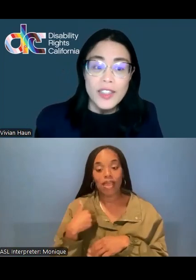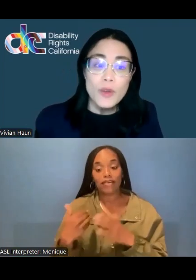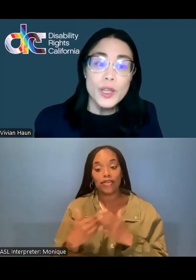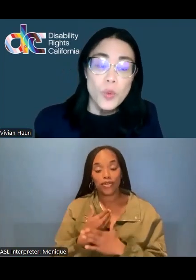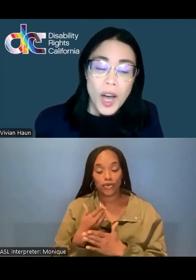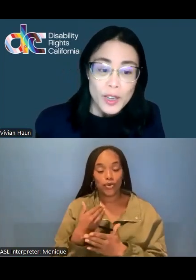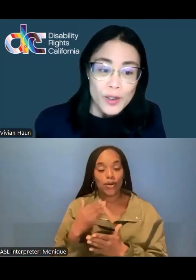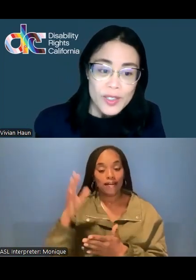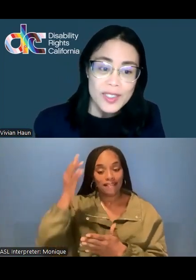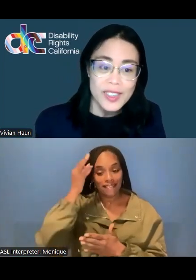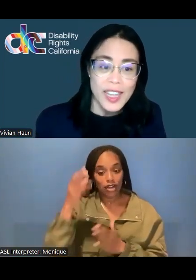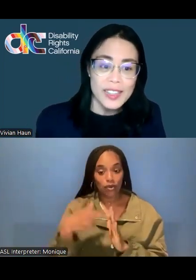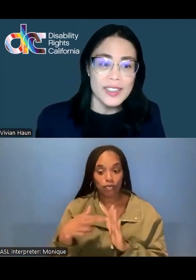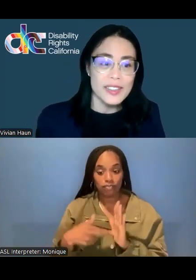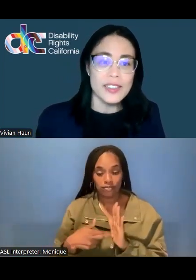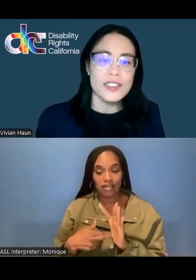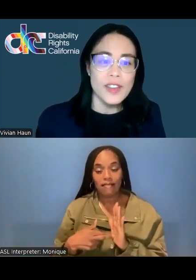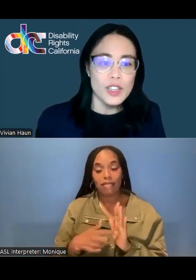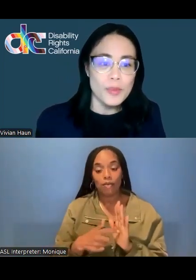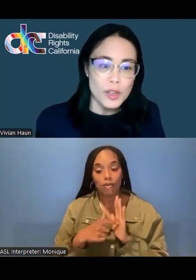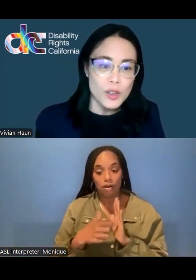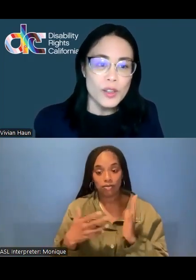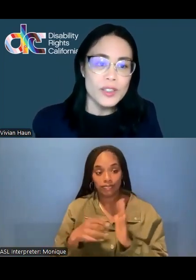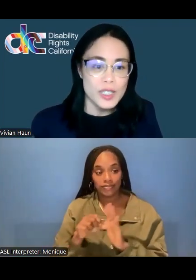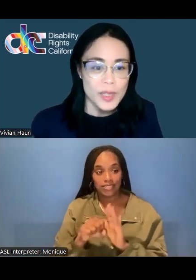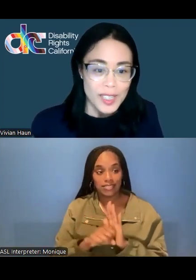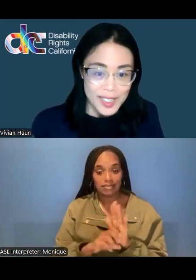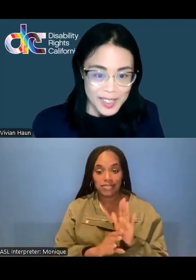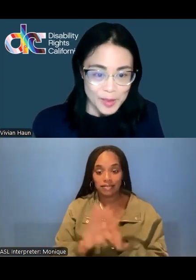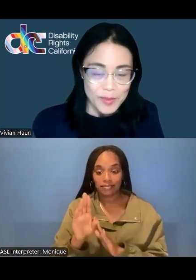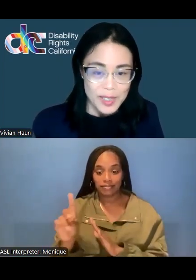that requires state developmental disability systems